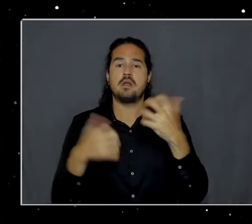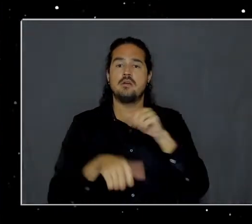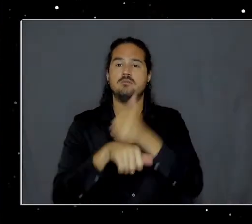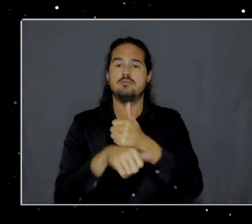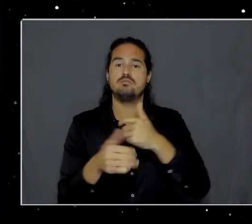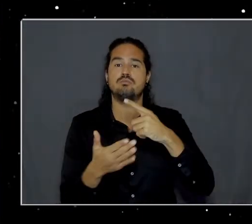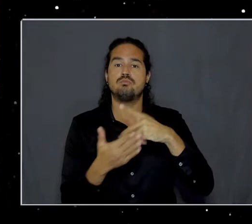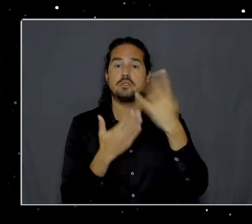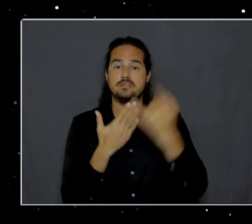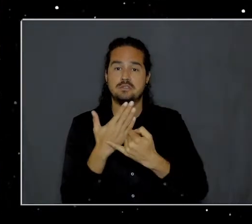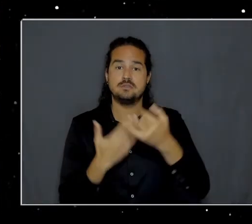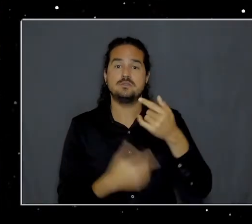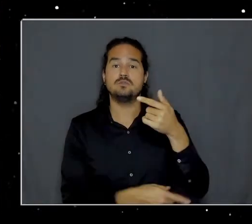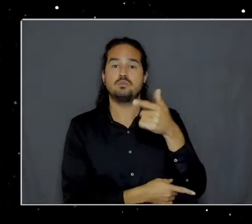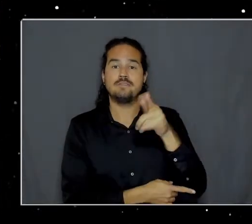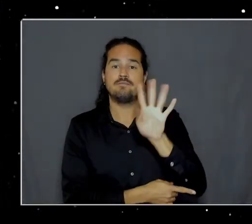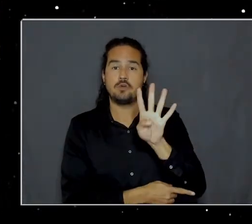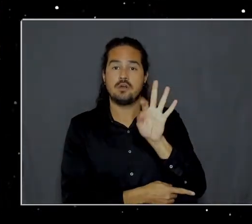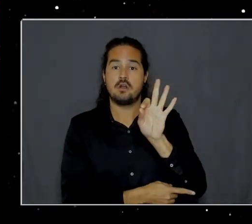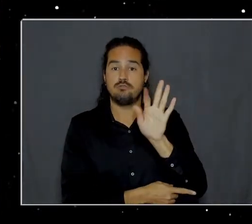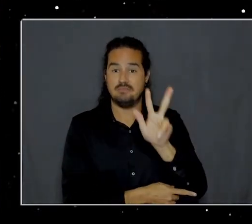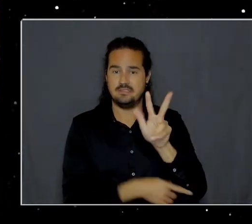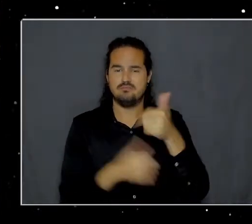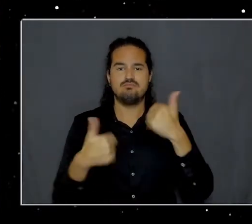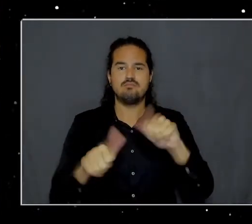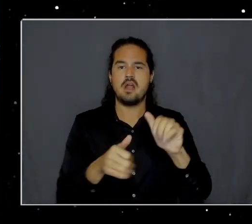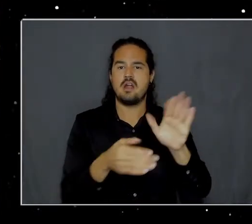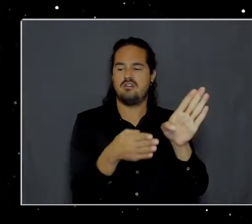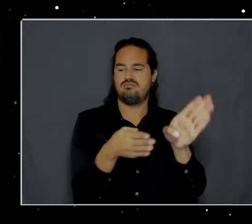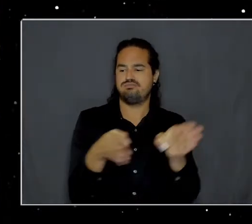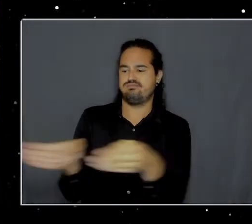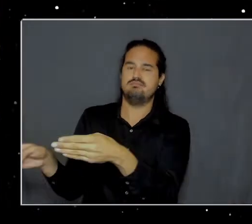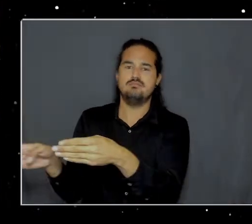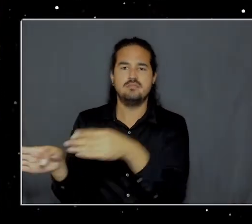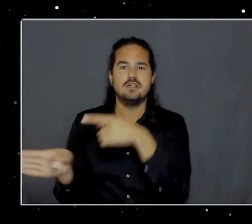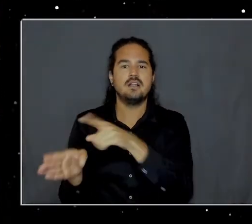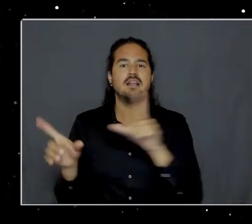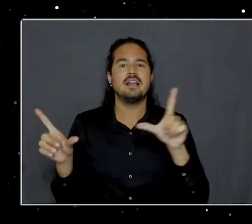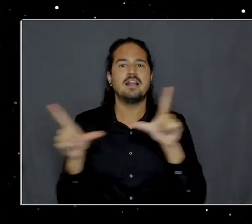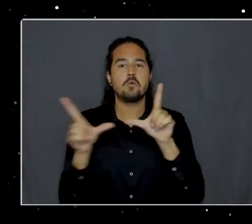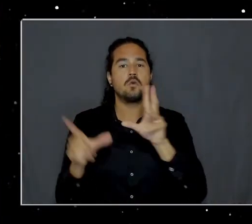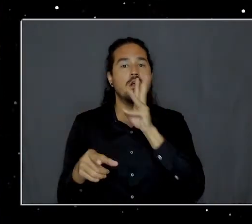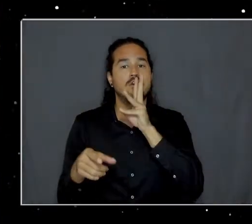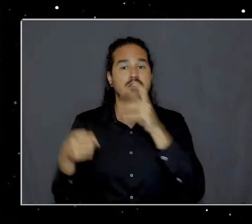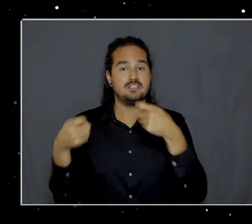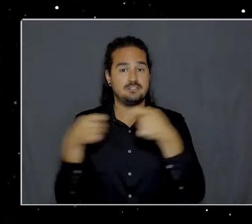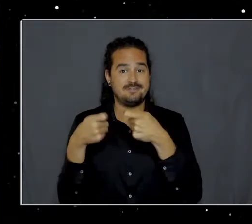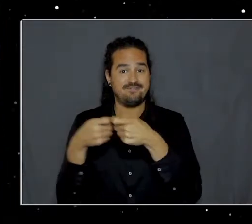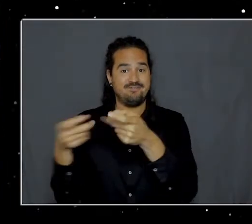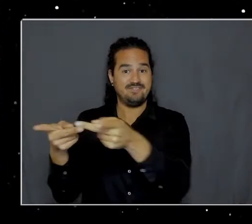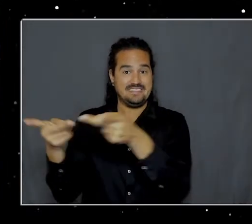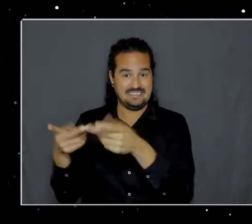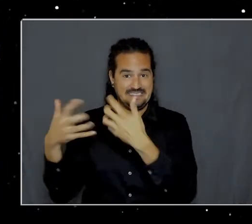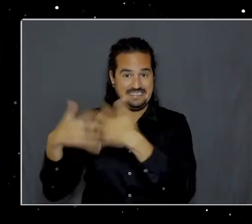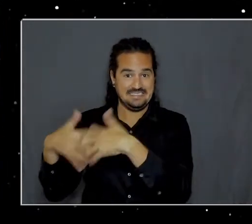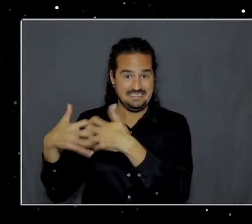RE-LICENSING OF THE HYDROELECTRIC FACILITY RE-PERMITTING.